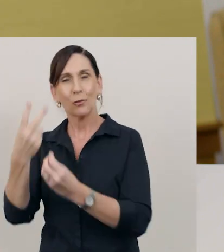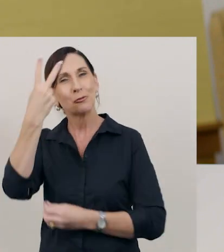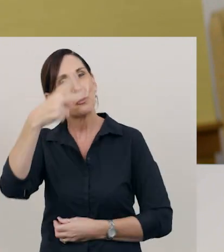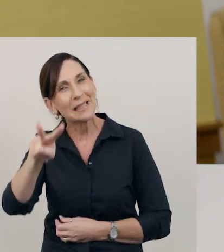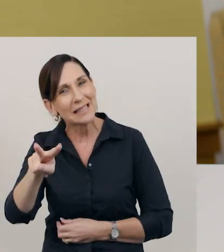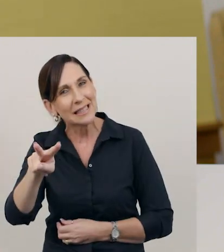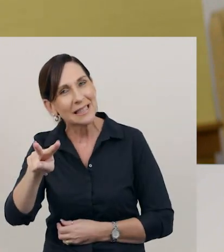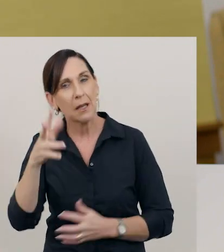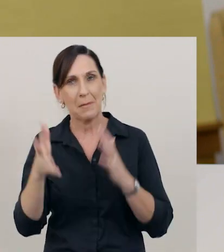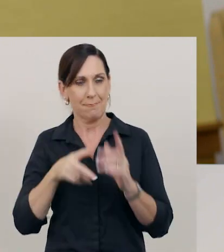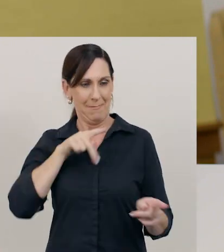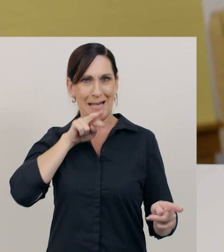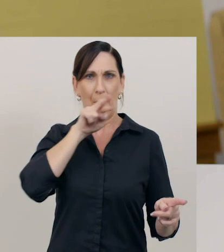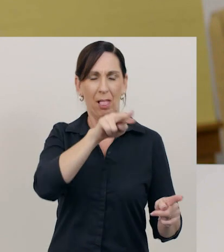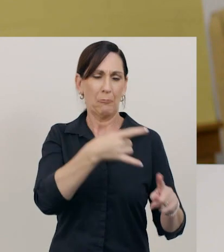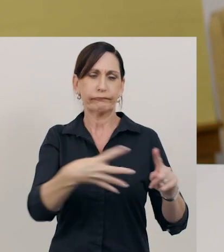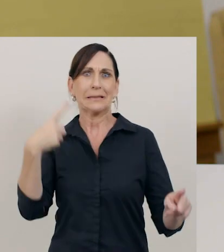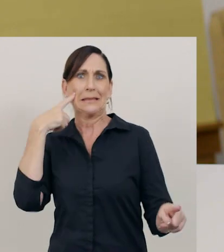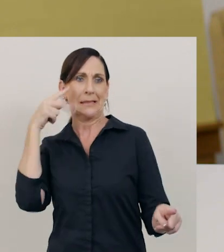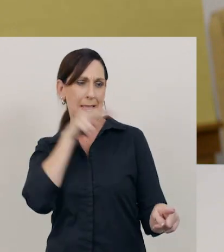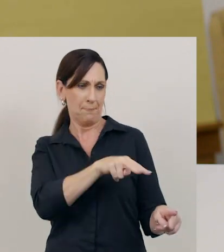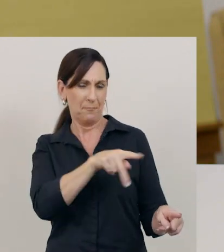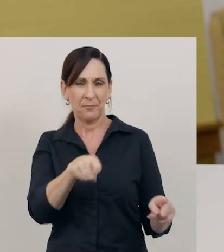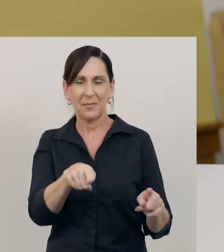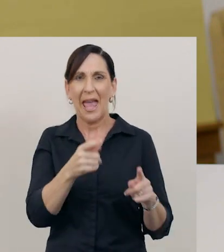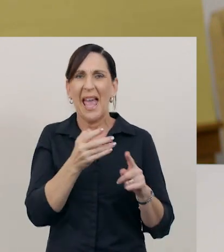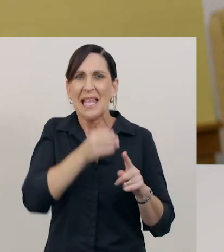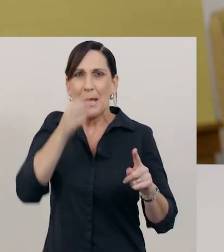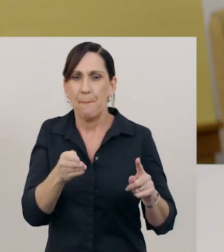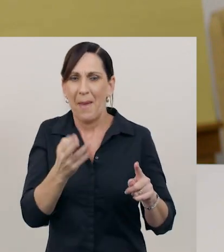I used a double, skip counting, and the counting-on strategy.